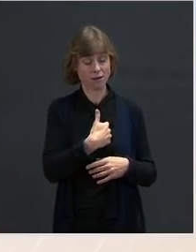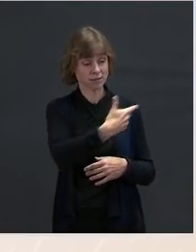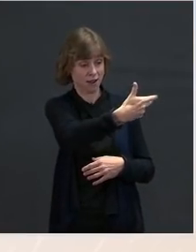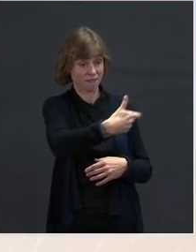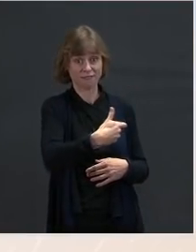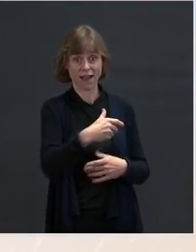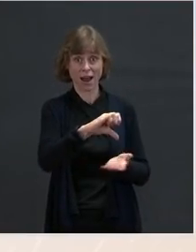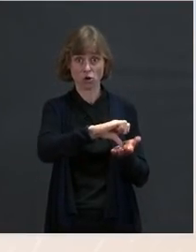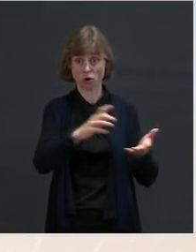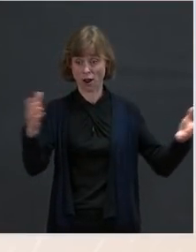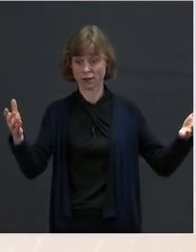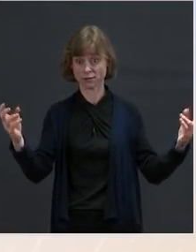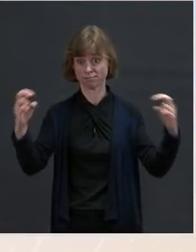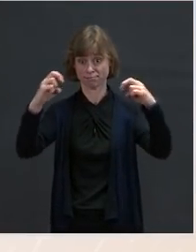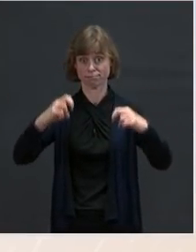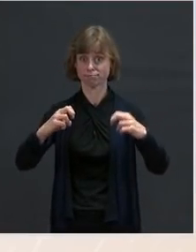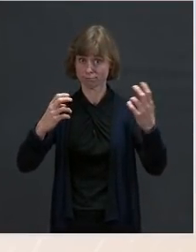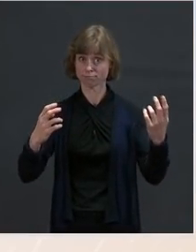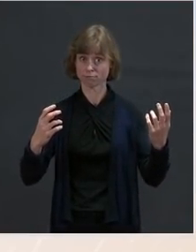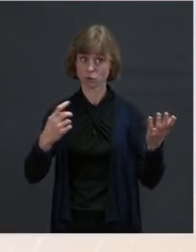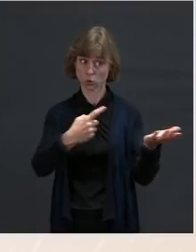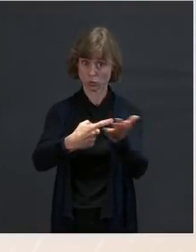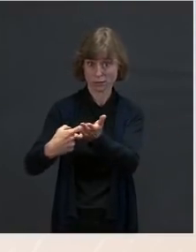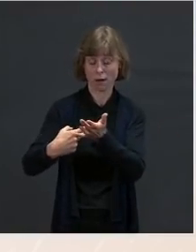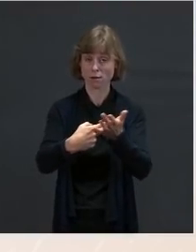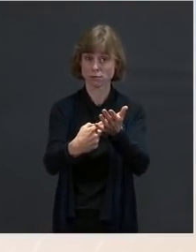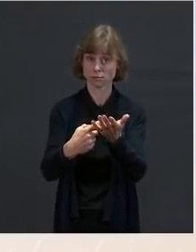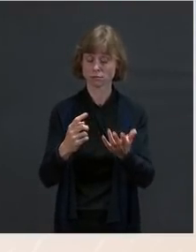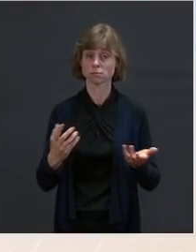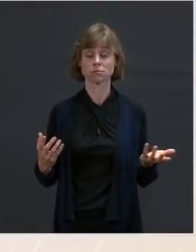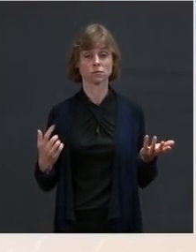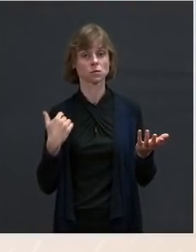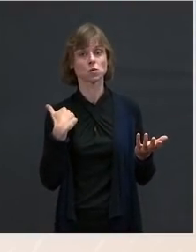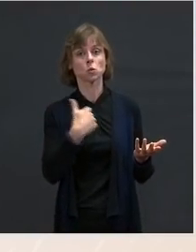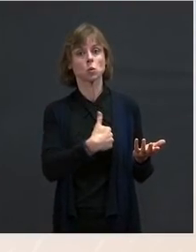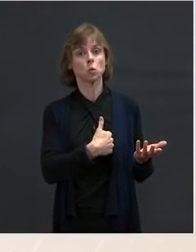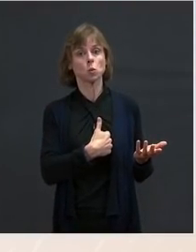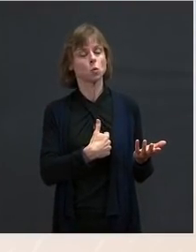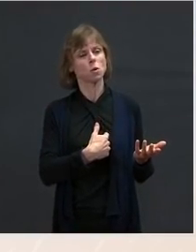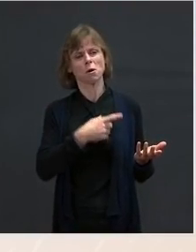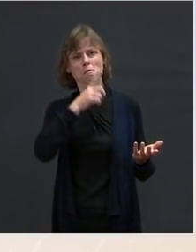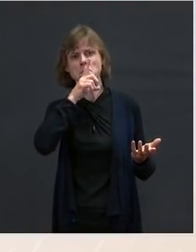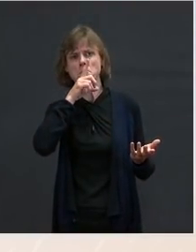to have a conversation. We have indicated -- sent no indication that we are willing